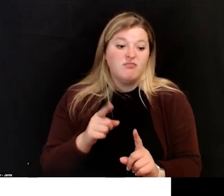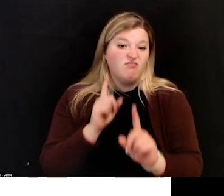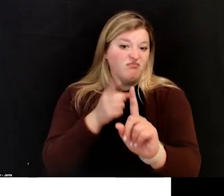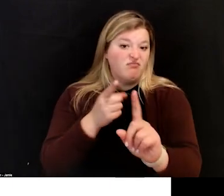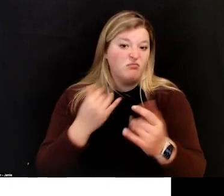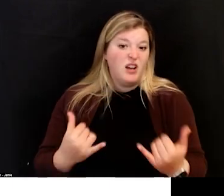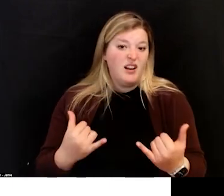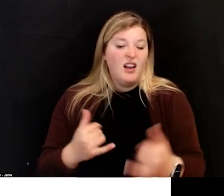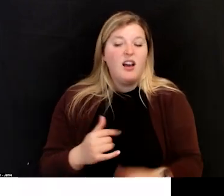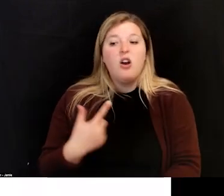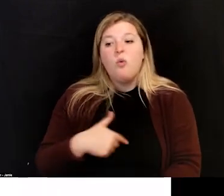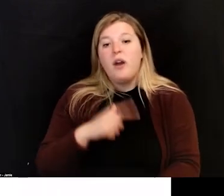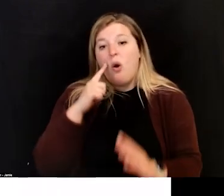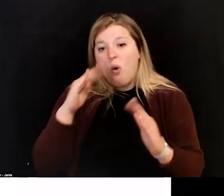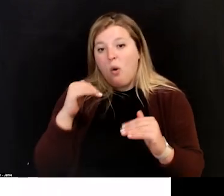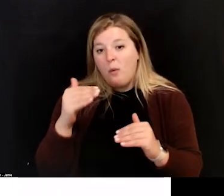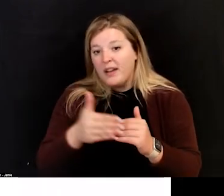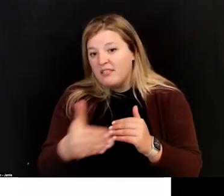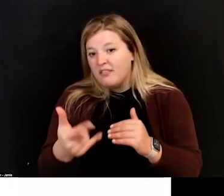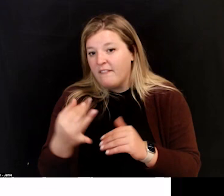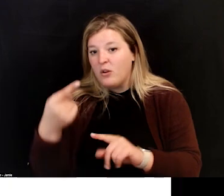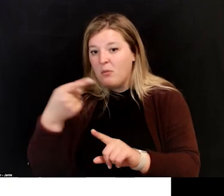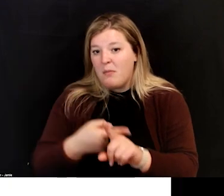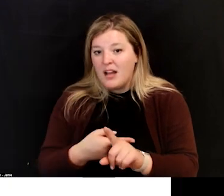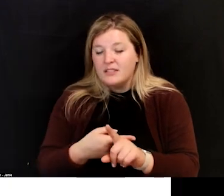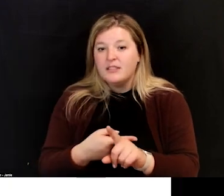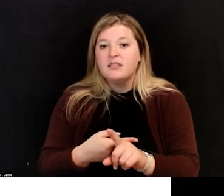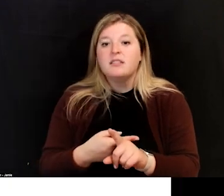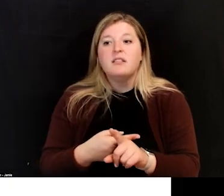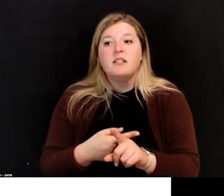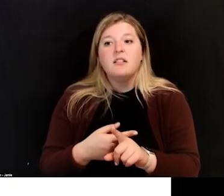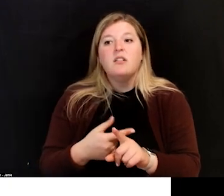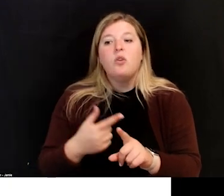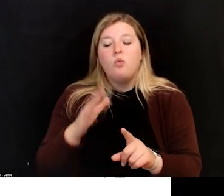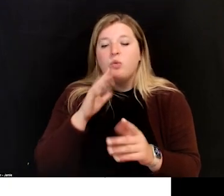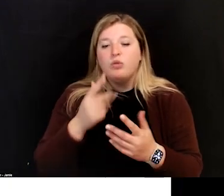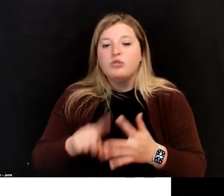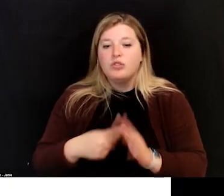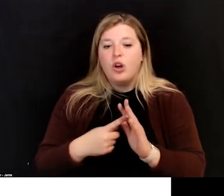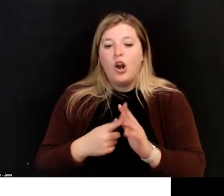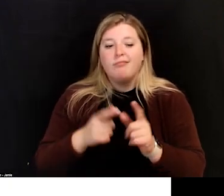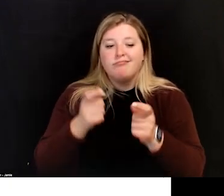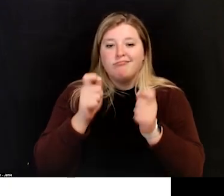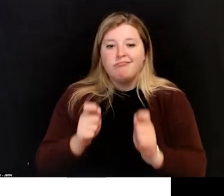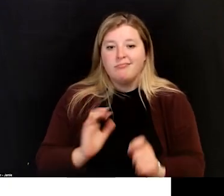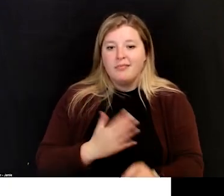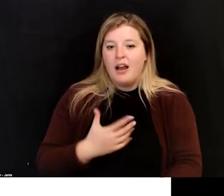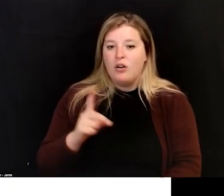we're gonna start iterating our drafts so people can provide feedback and see more and more. We've been a little more focused